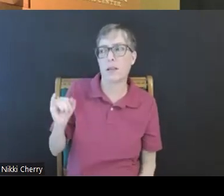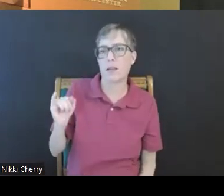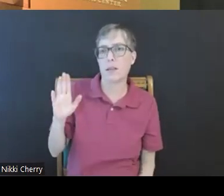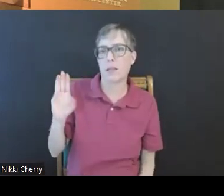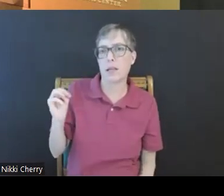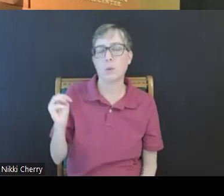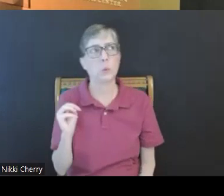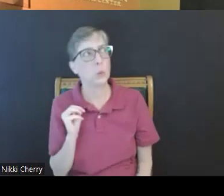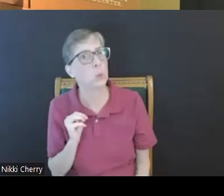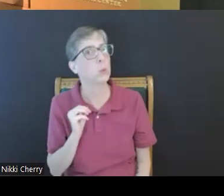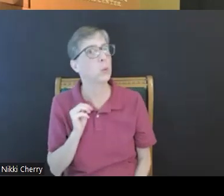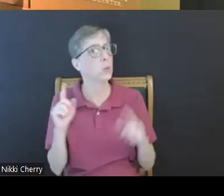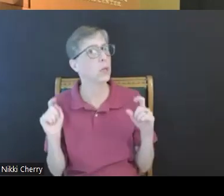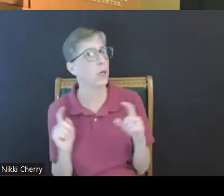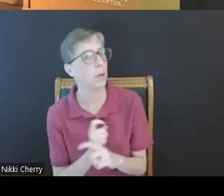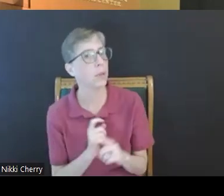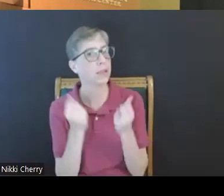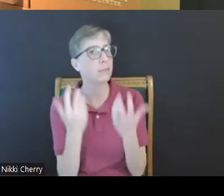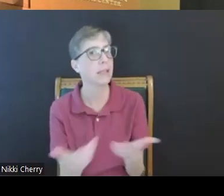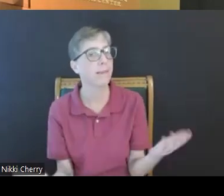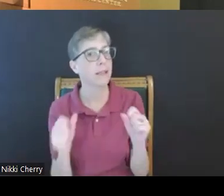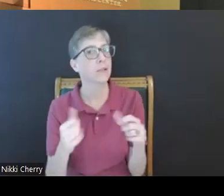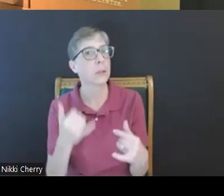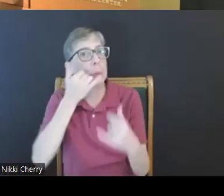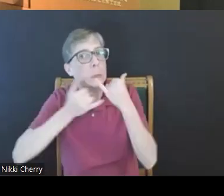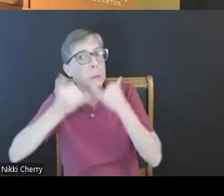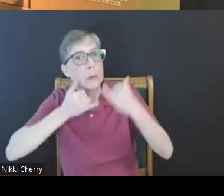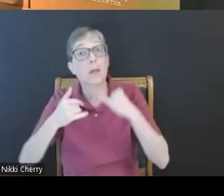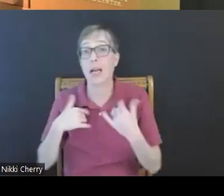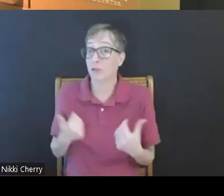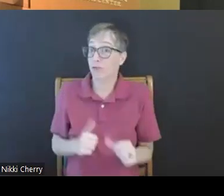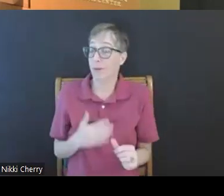did the best I could as a general psychiatrist uh and I said you know what we have a bunch of